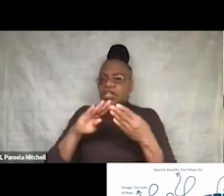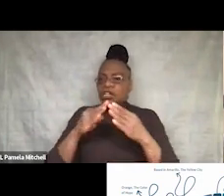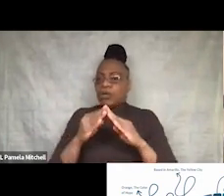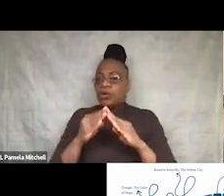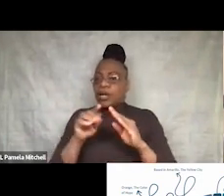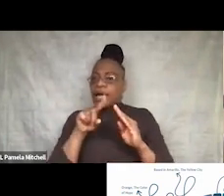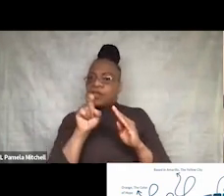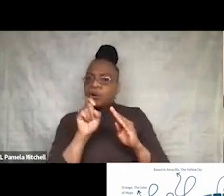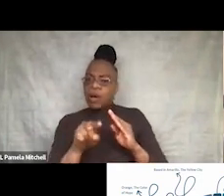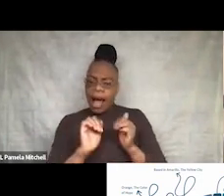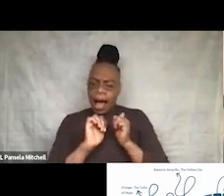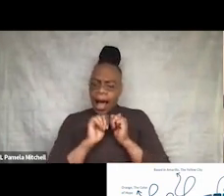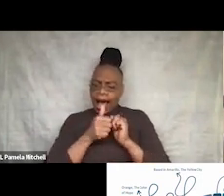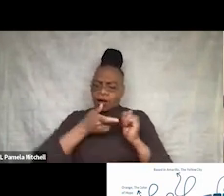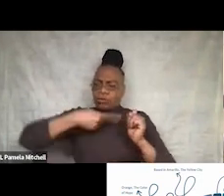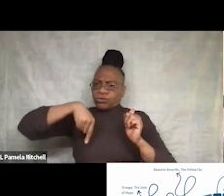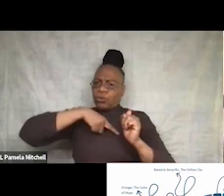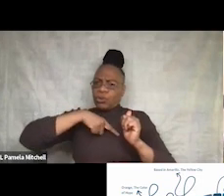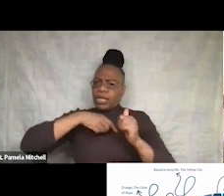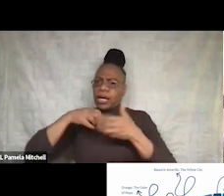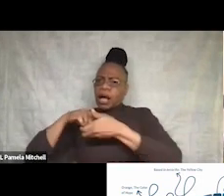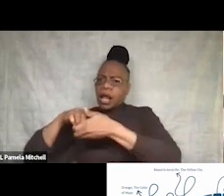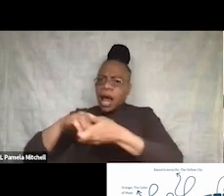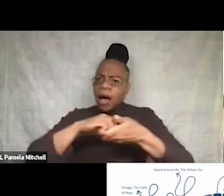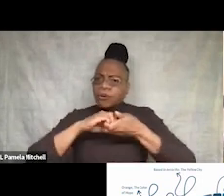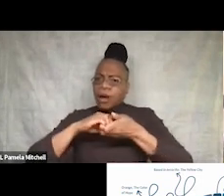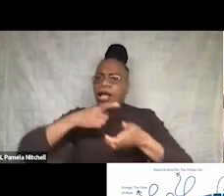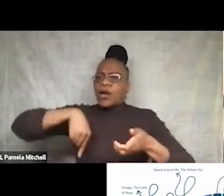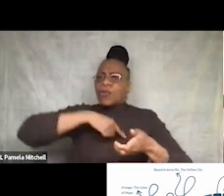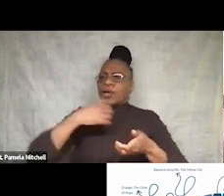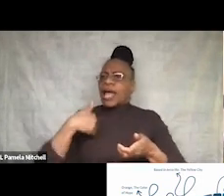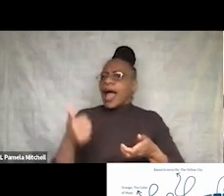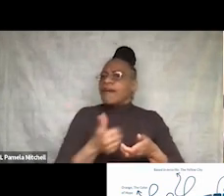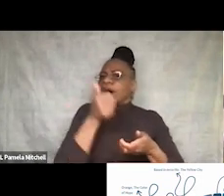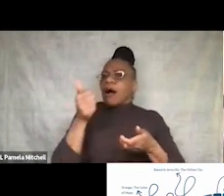there's other partners that are nearby, faith-based organizations that are doing great work